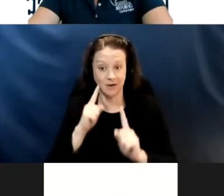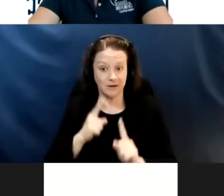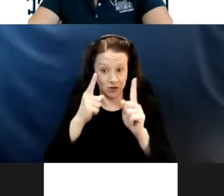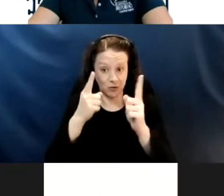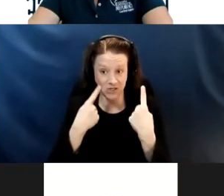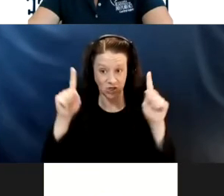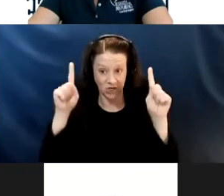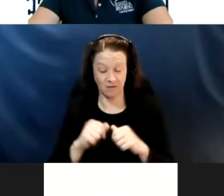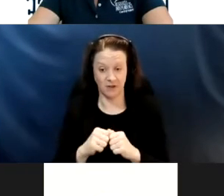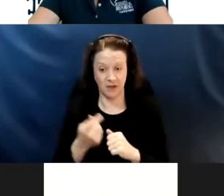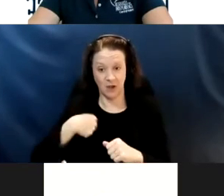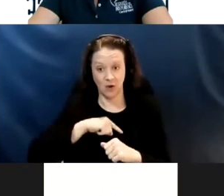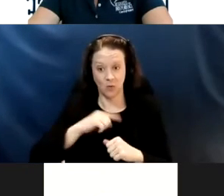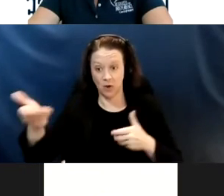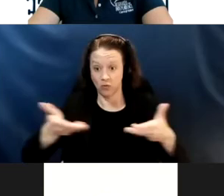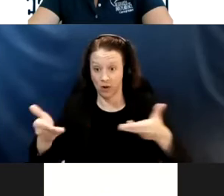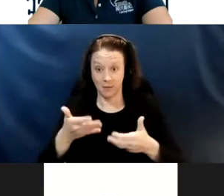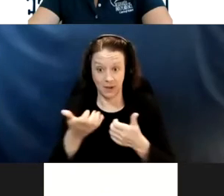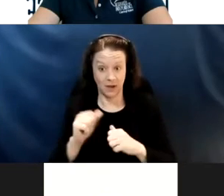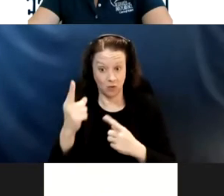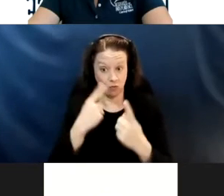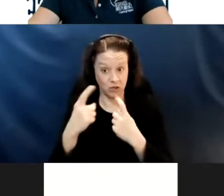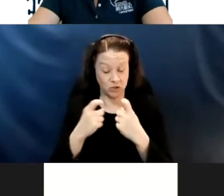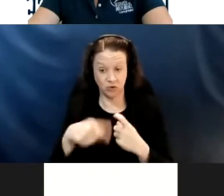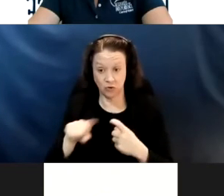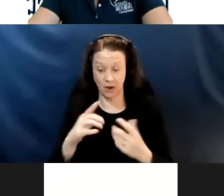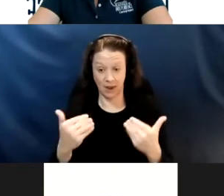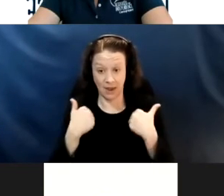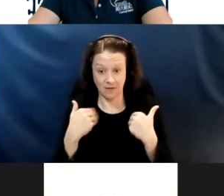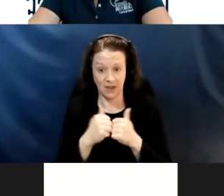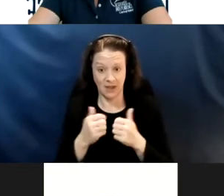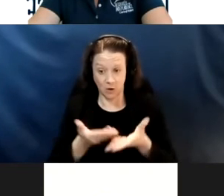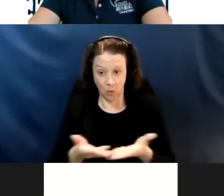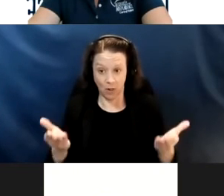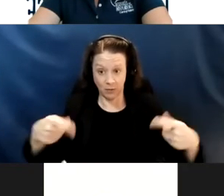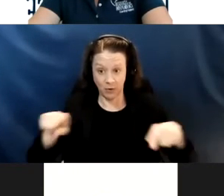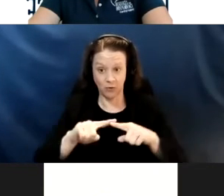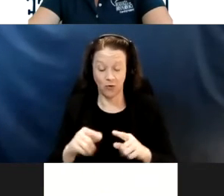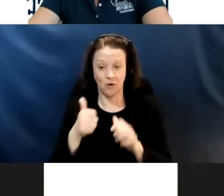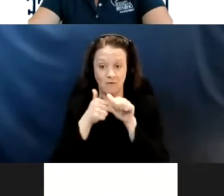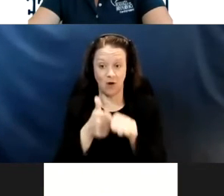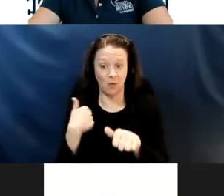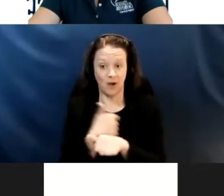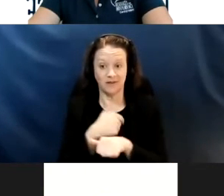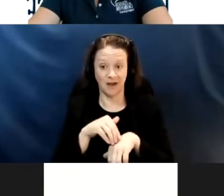We would welcome any questions that you have and welcome you to follow us on Facebook. If you want more information,